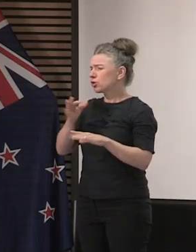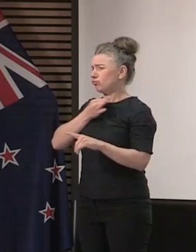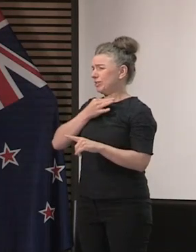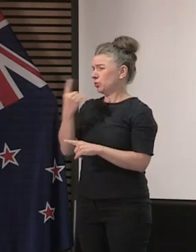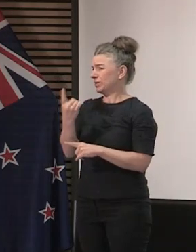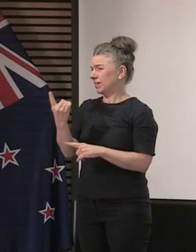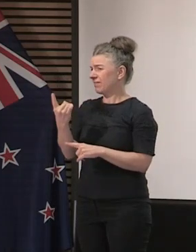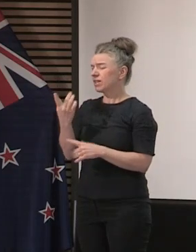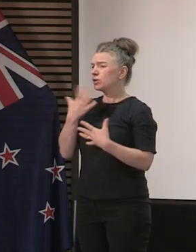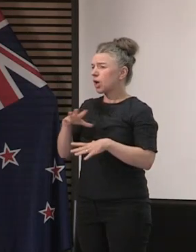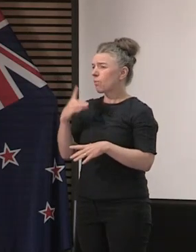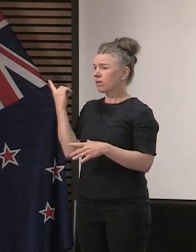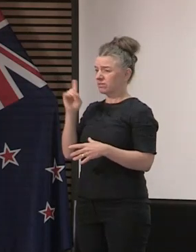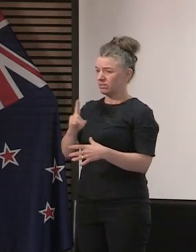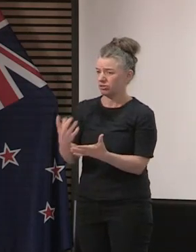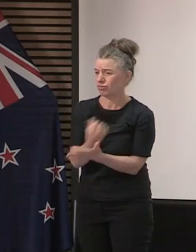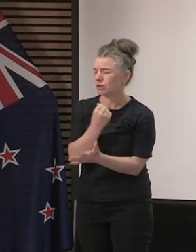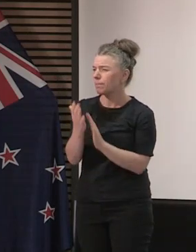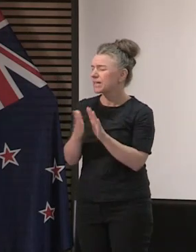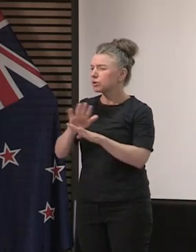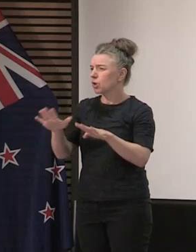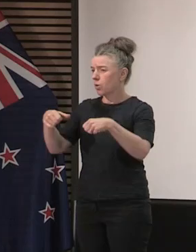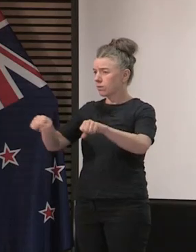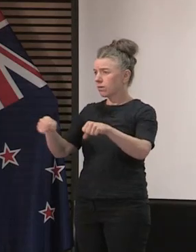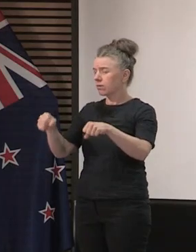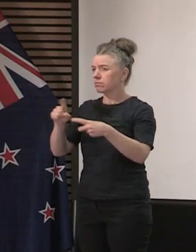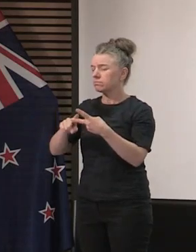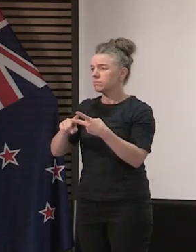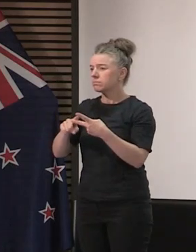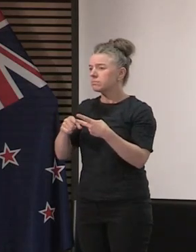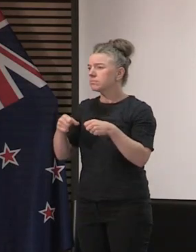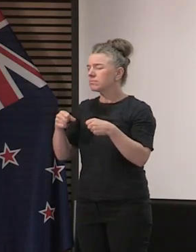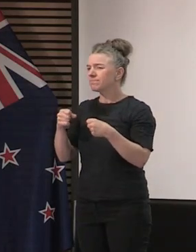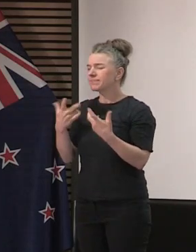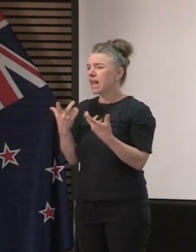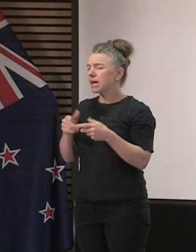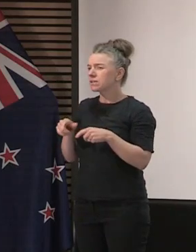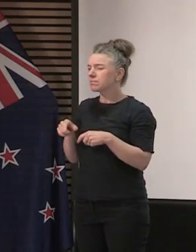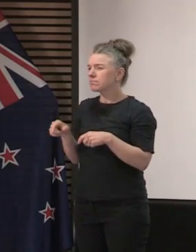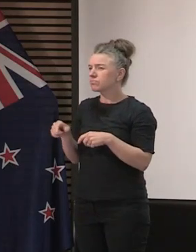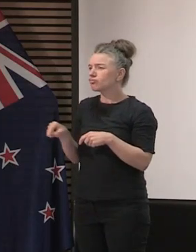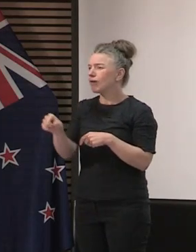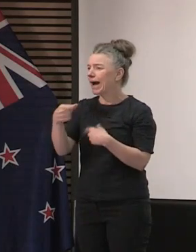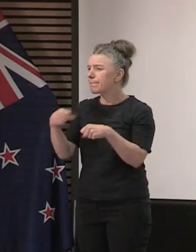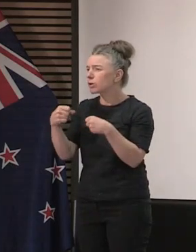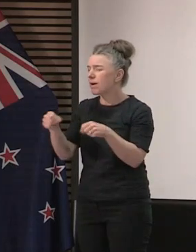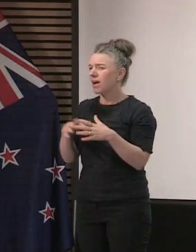bubble, and we're asking that people please don't put themselves at risk of needing rescue. That means don't use